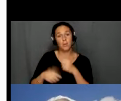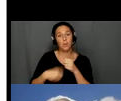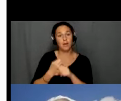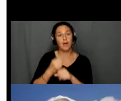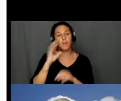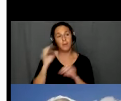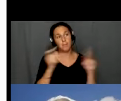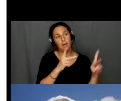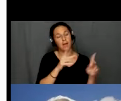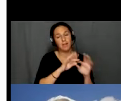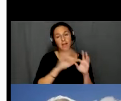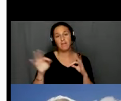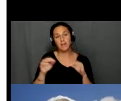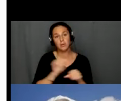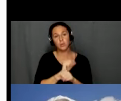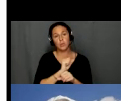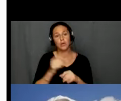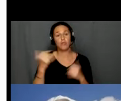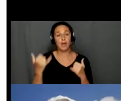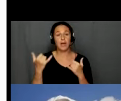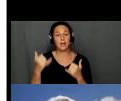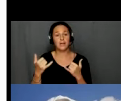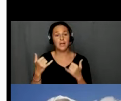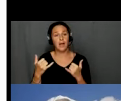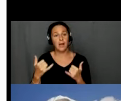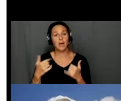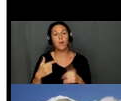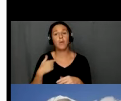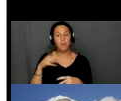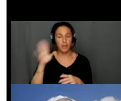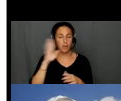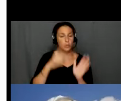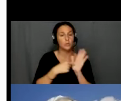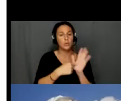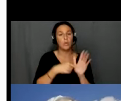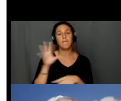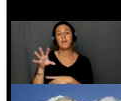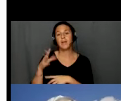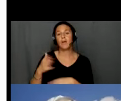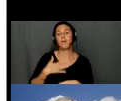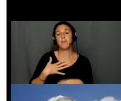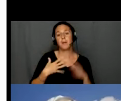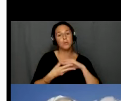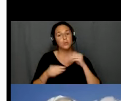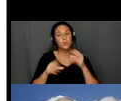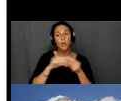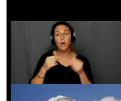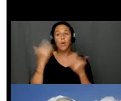will show a video about my story, and I hope when you see this video, I can